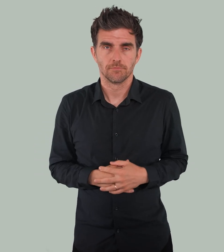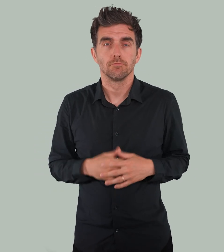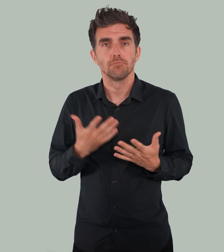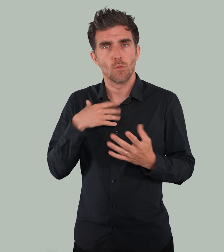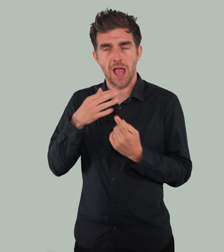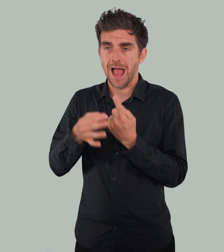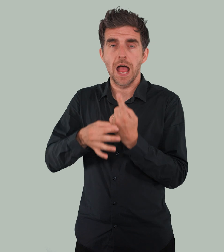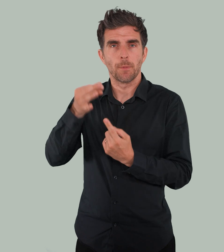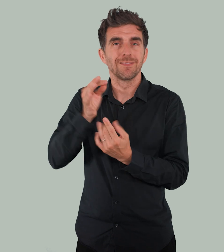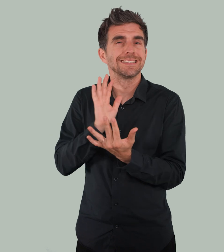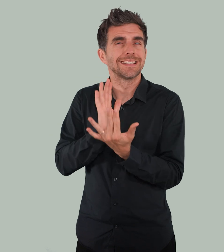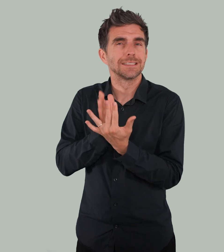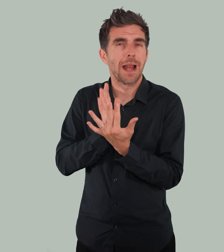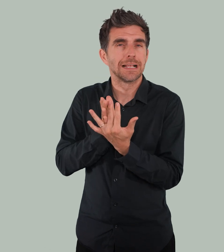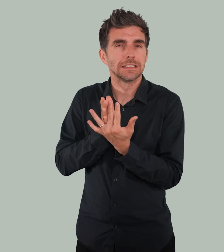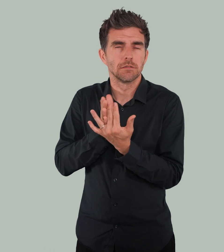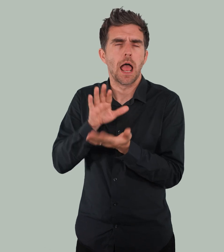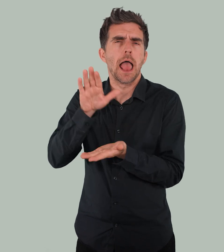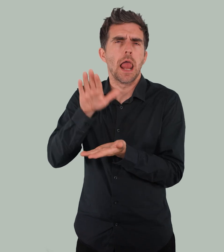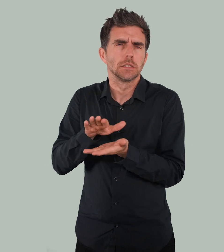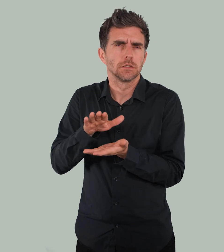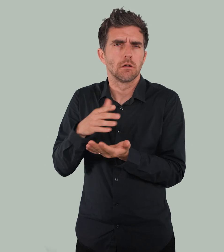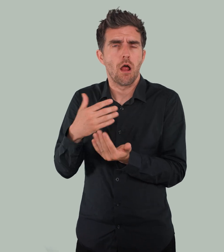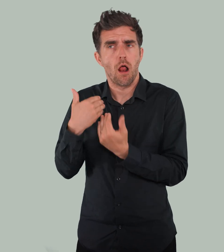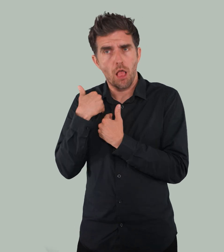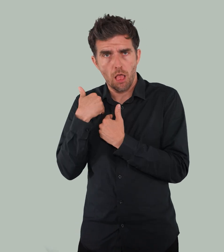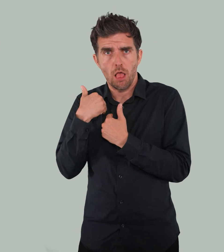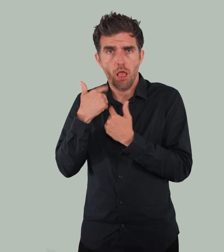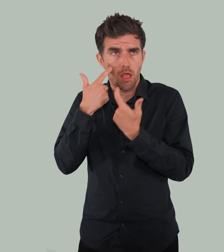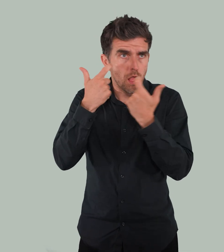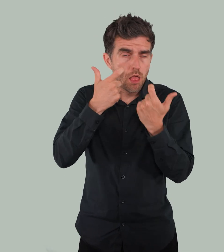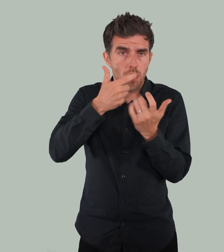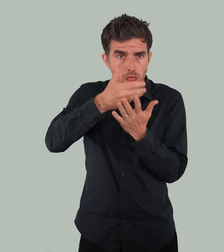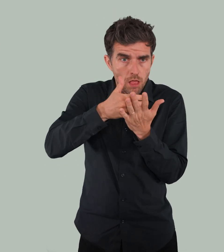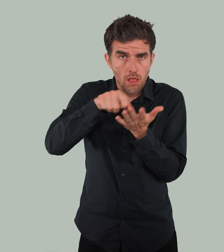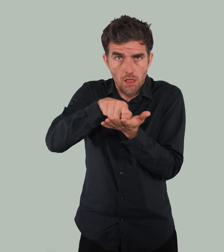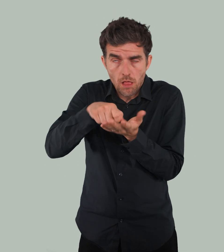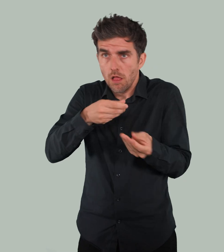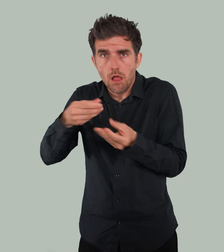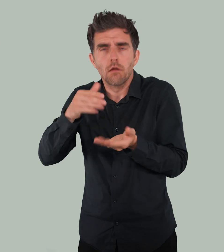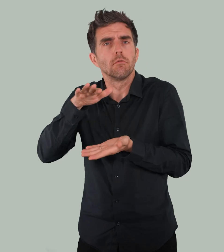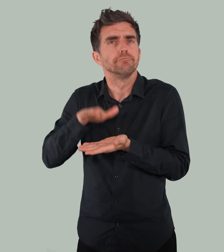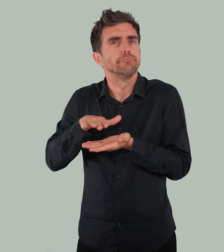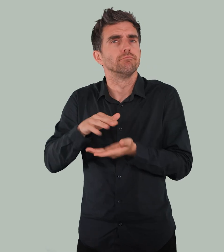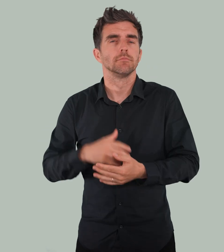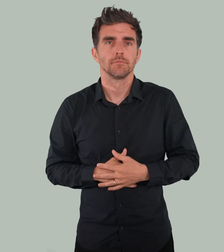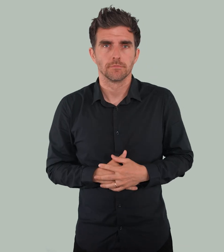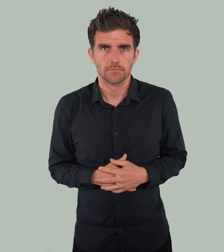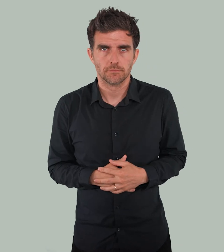1. Improve accessibility and reduce administrative burden